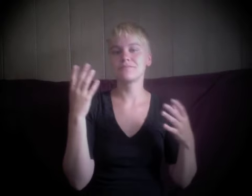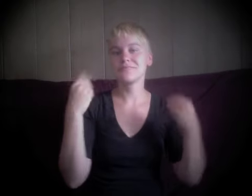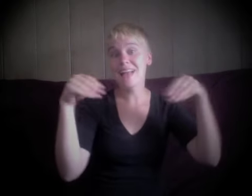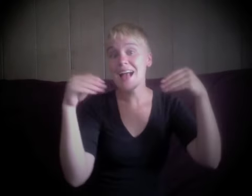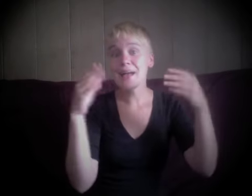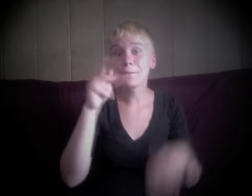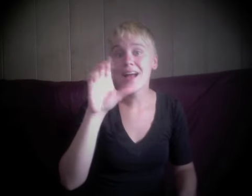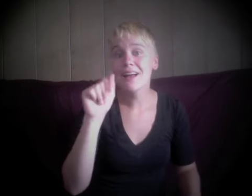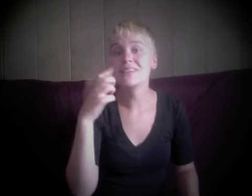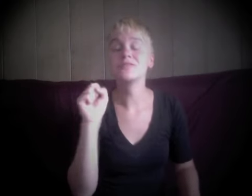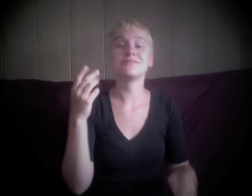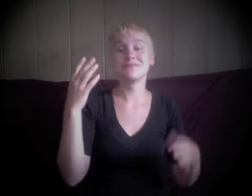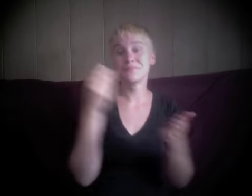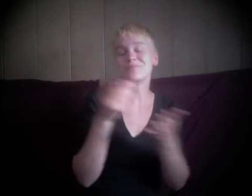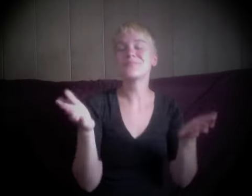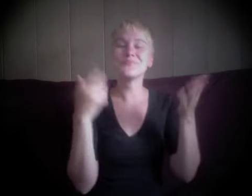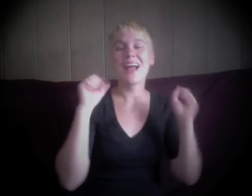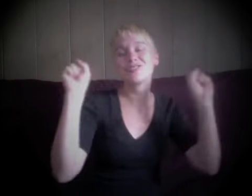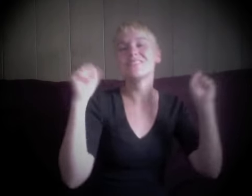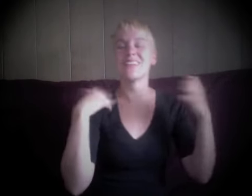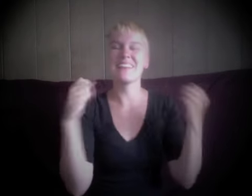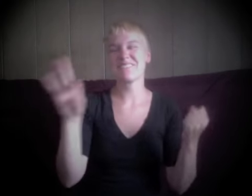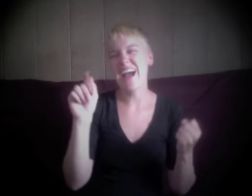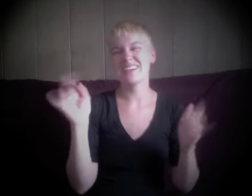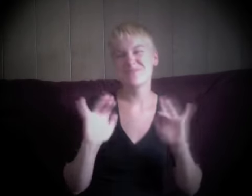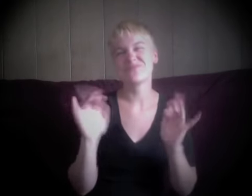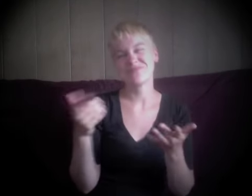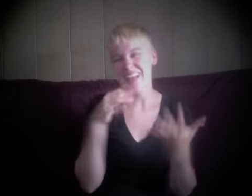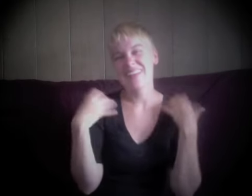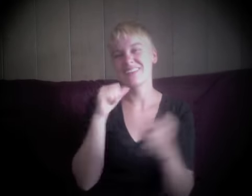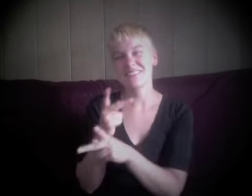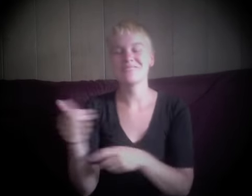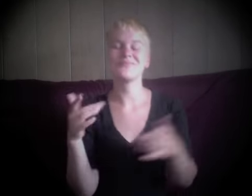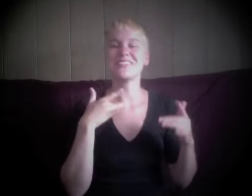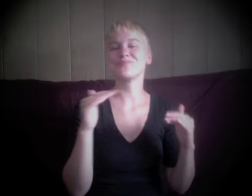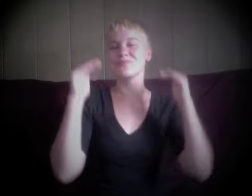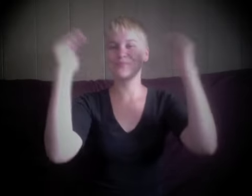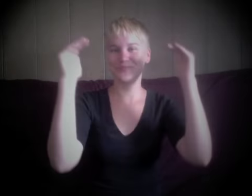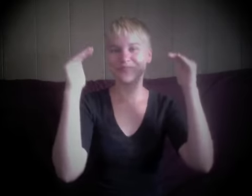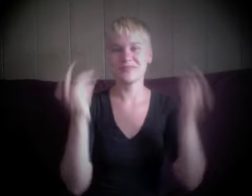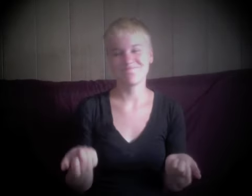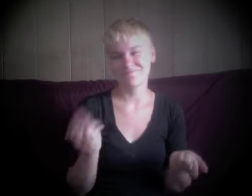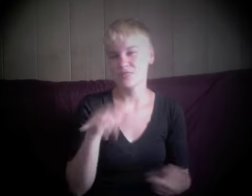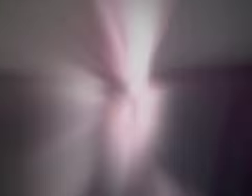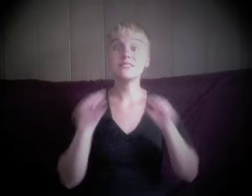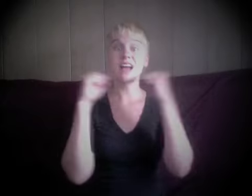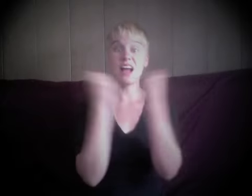But most people use health as a high and mighty talking point, it's not right.